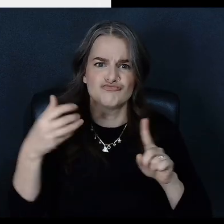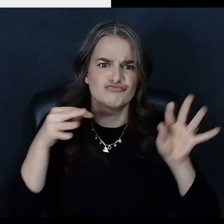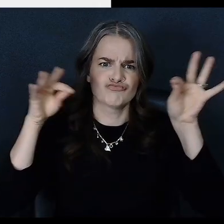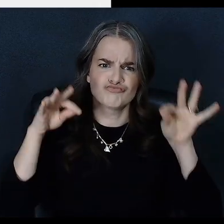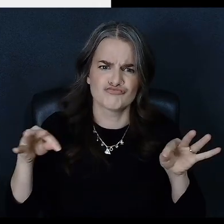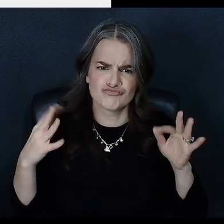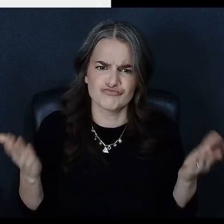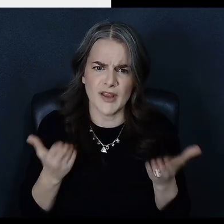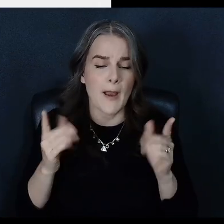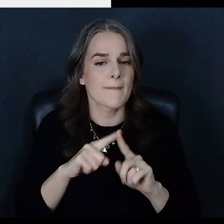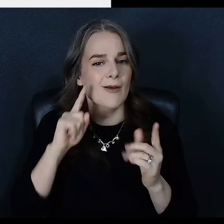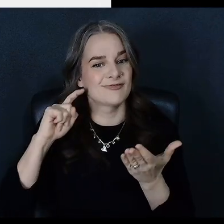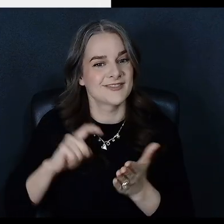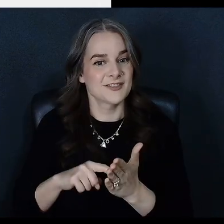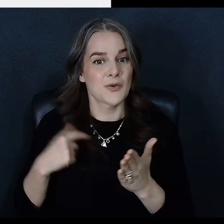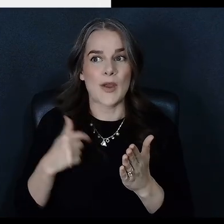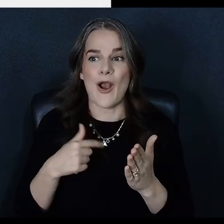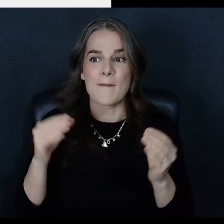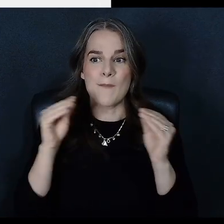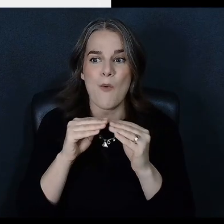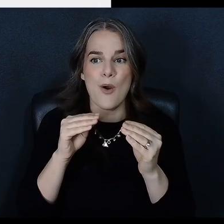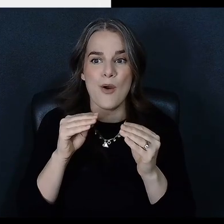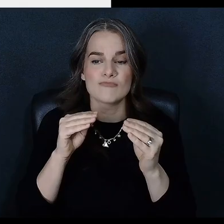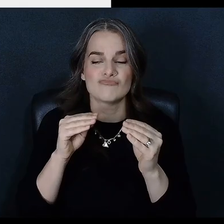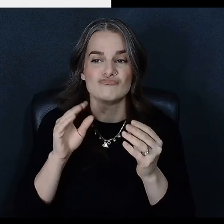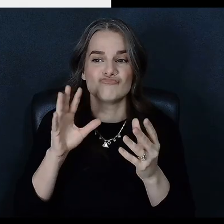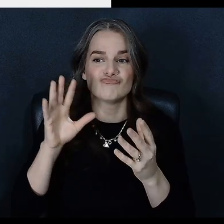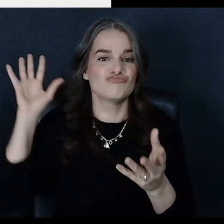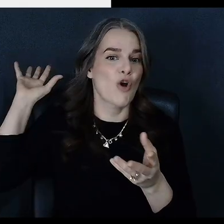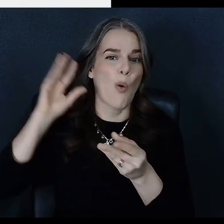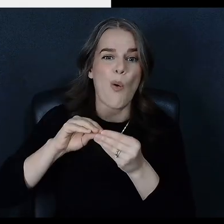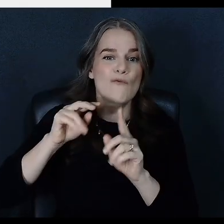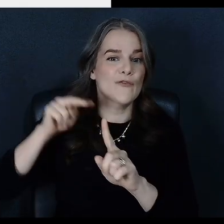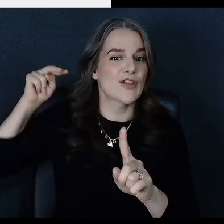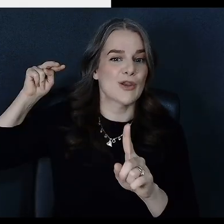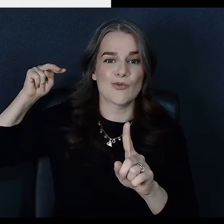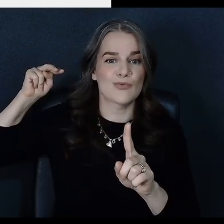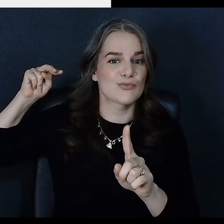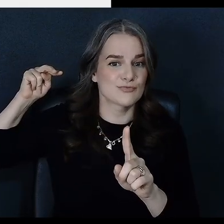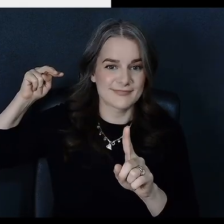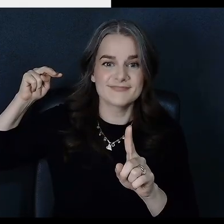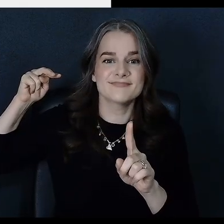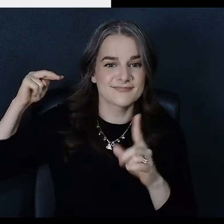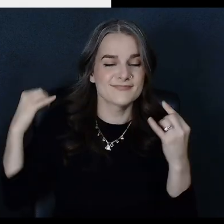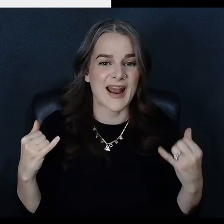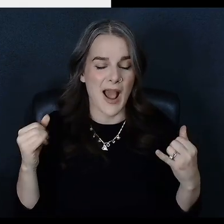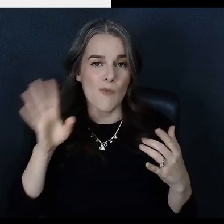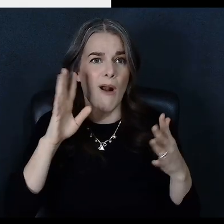of overviewing it right now. We're going to talk about a lot of things in an hour.